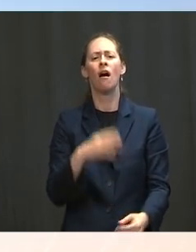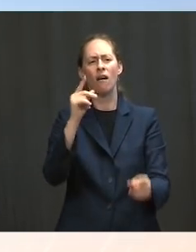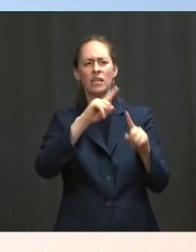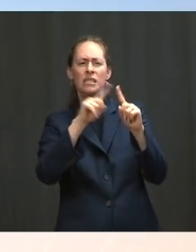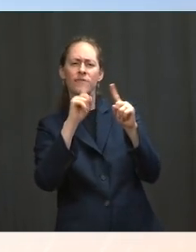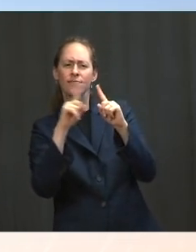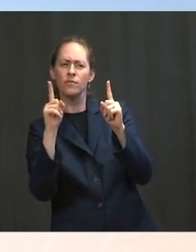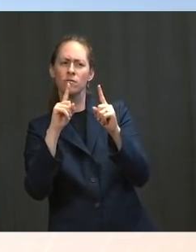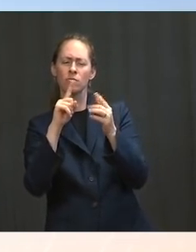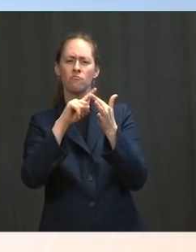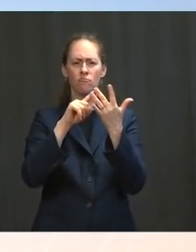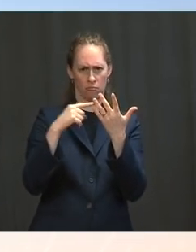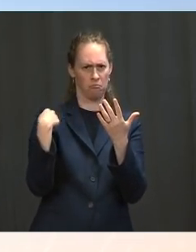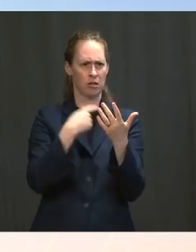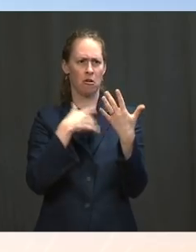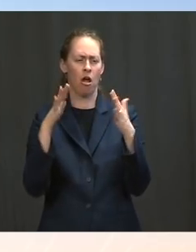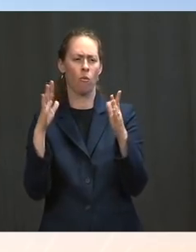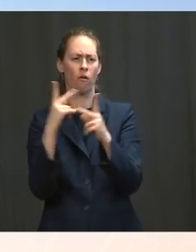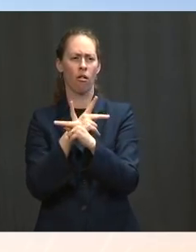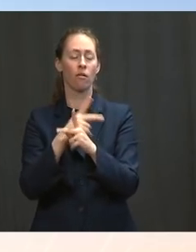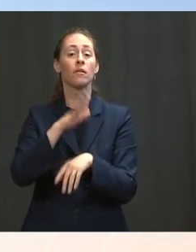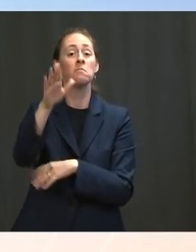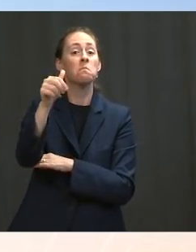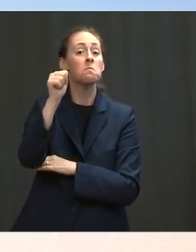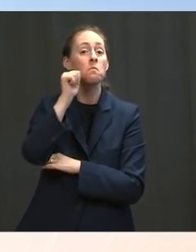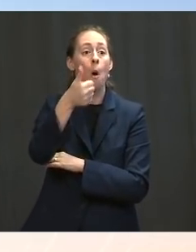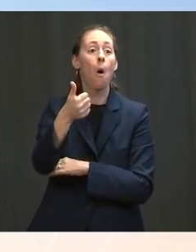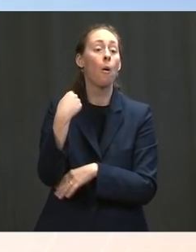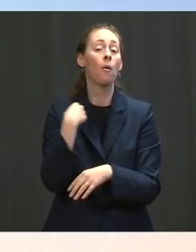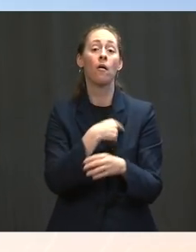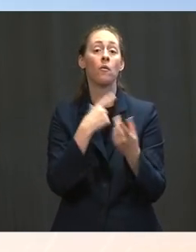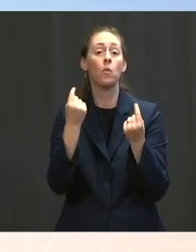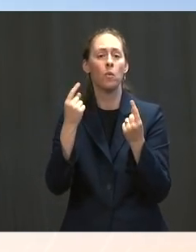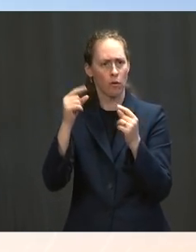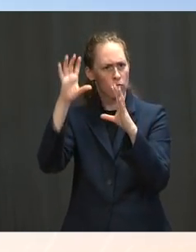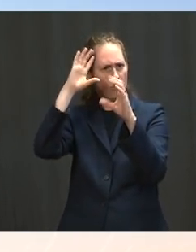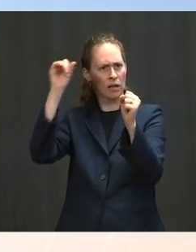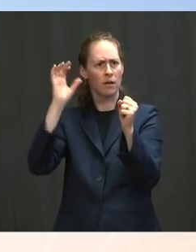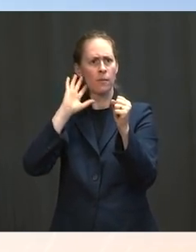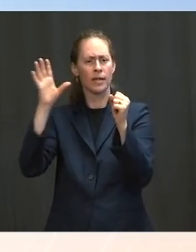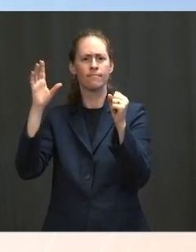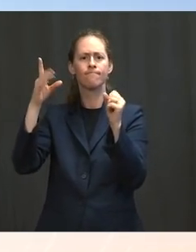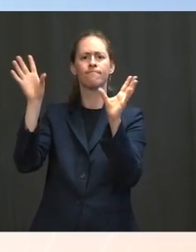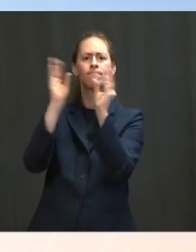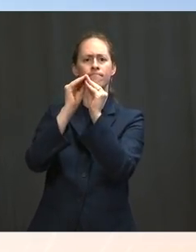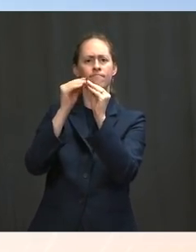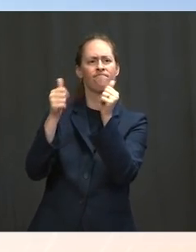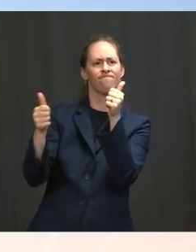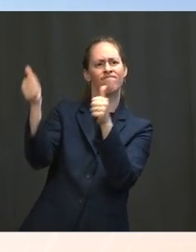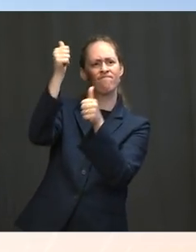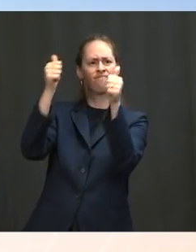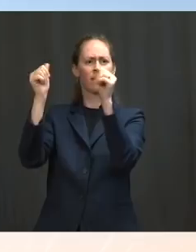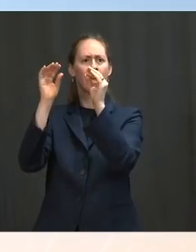Tomorrow, the President will convene key leaders across the interagency, including the State Department, Department of Justice, DHS,